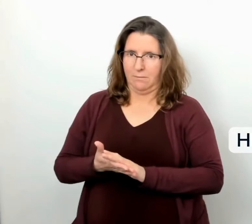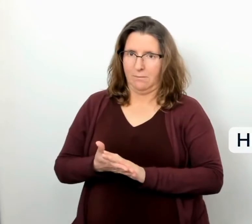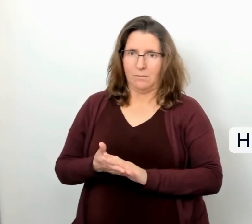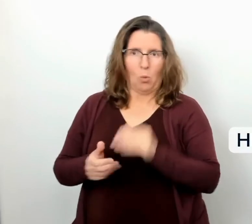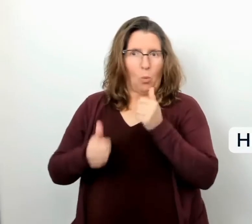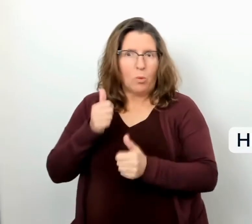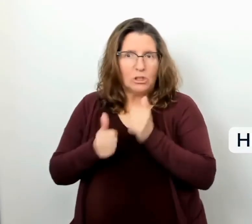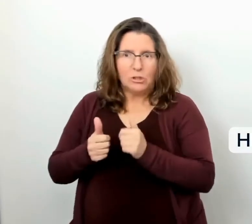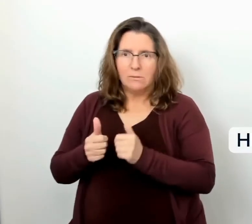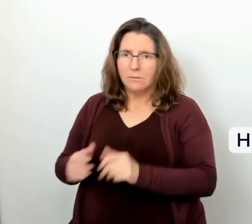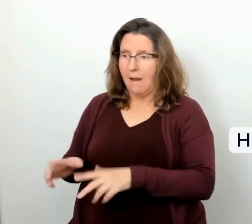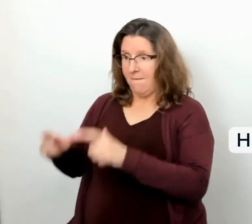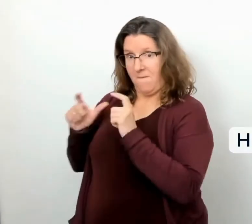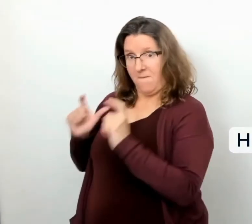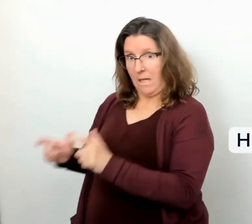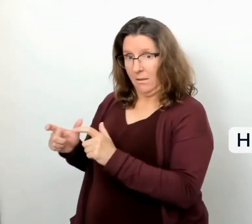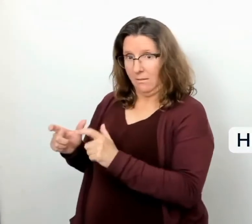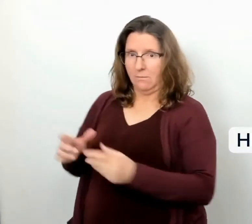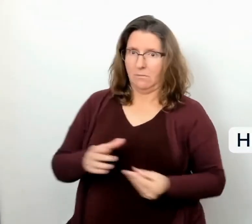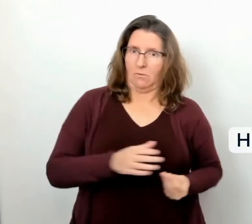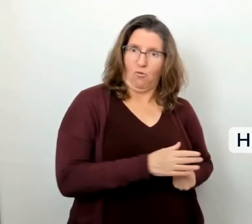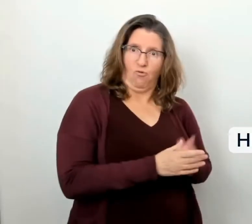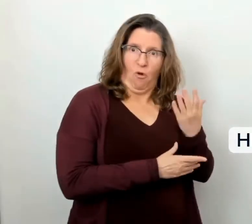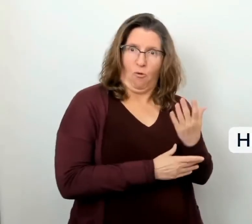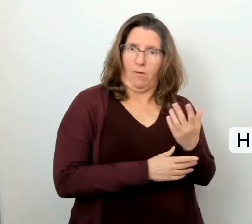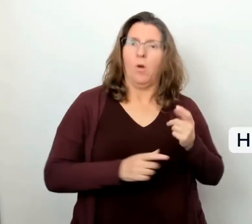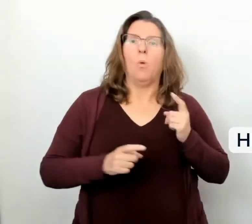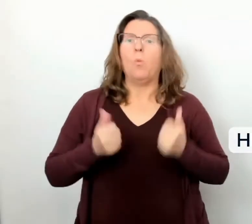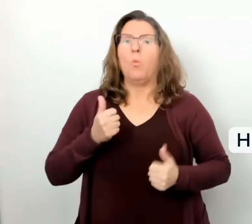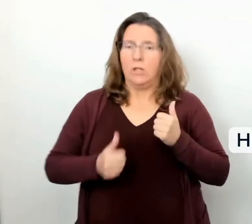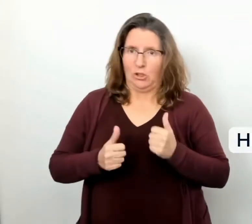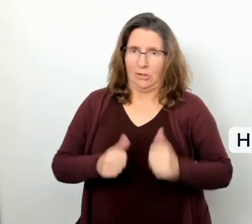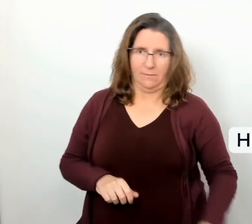Is that fixed or a growth mindset?